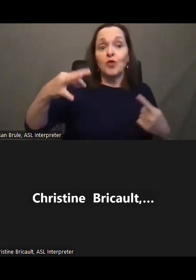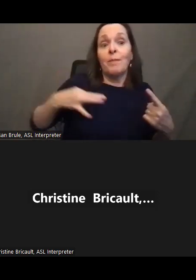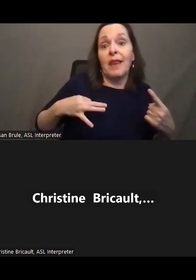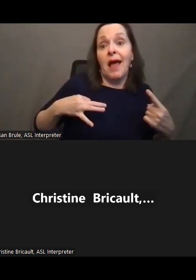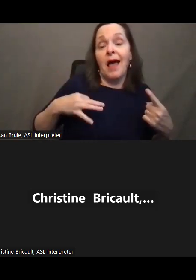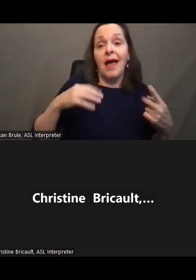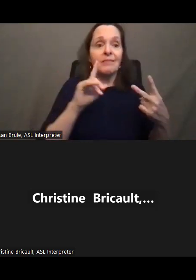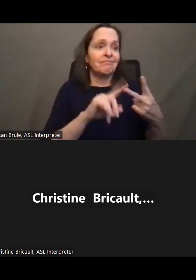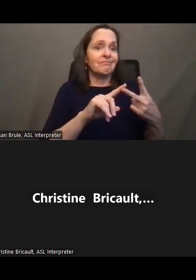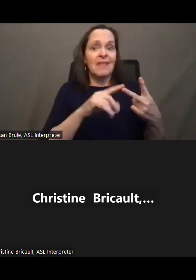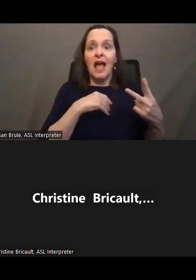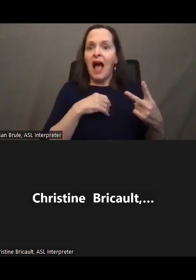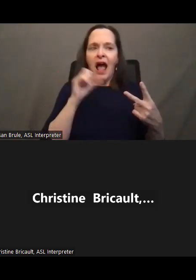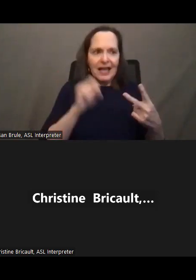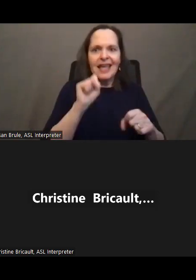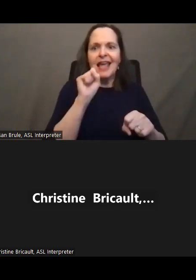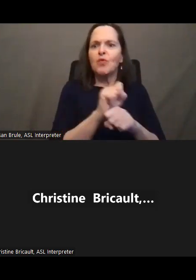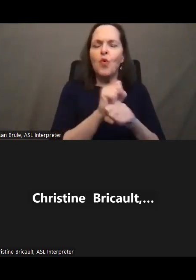enjoy the benefits and privileges of employment.